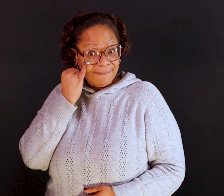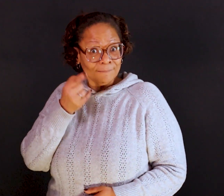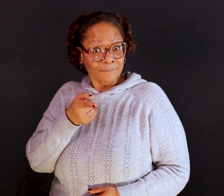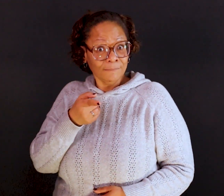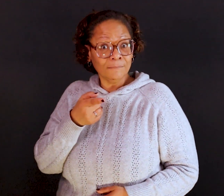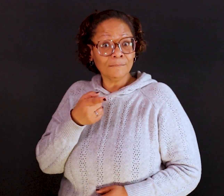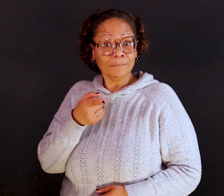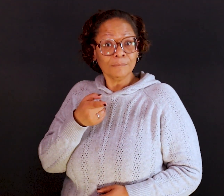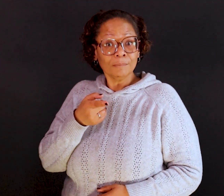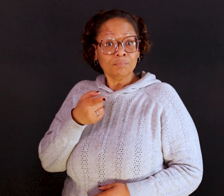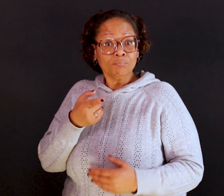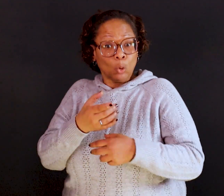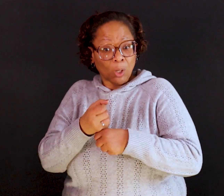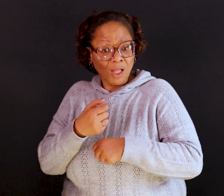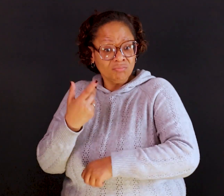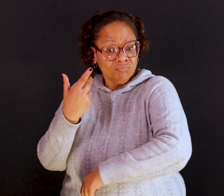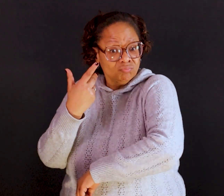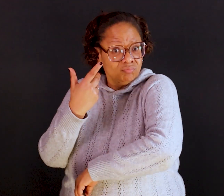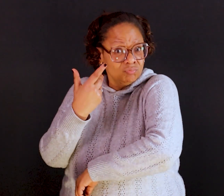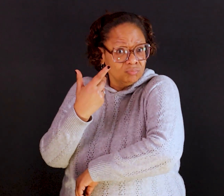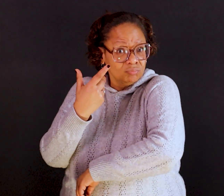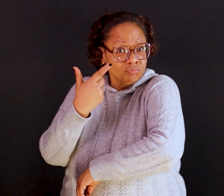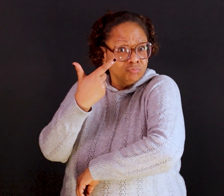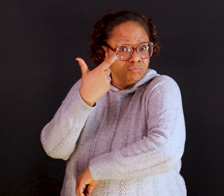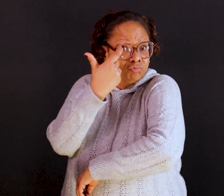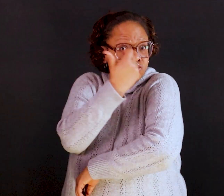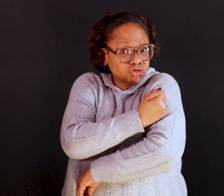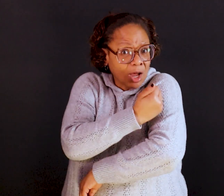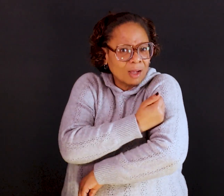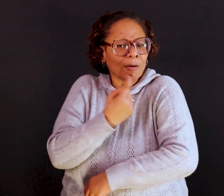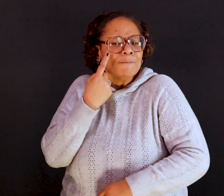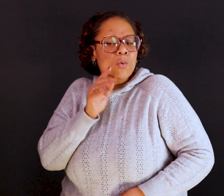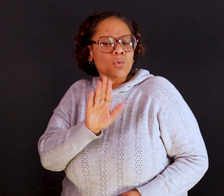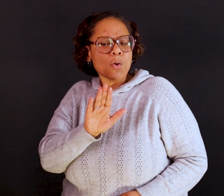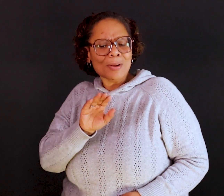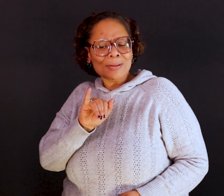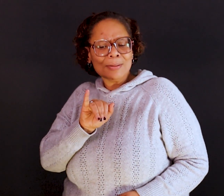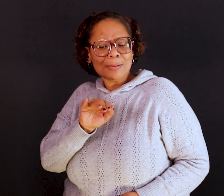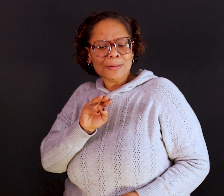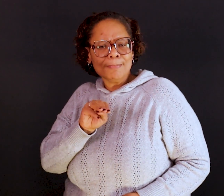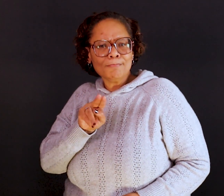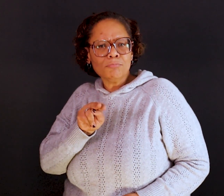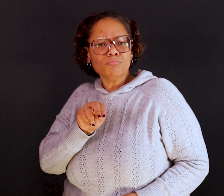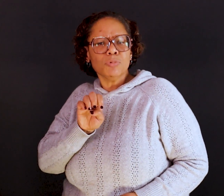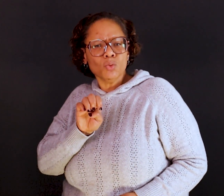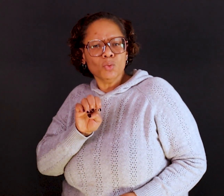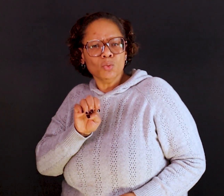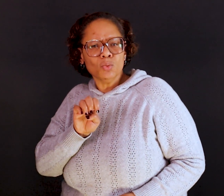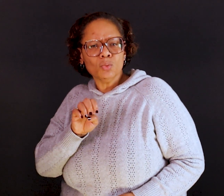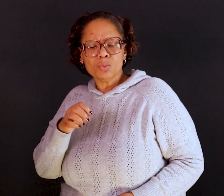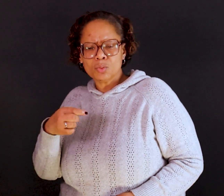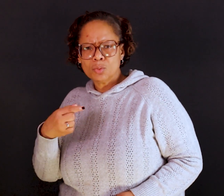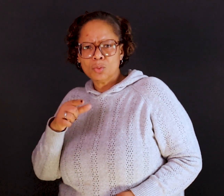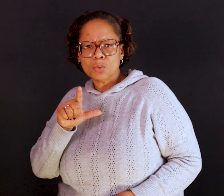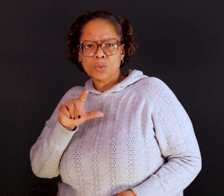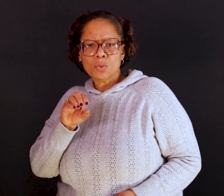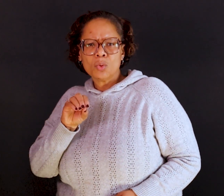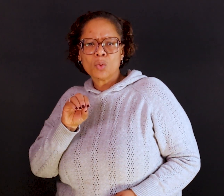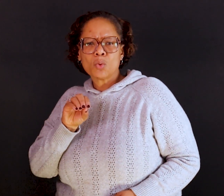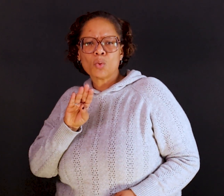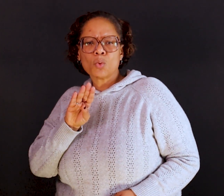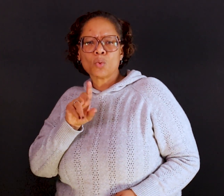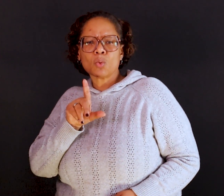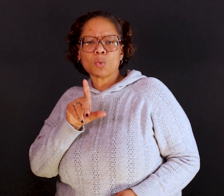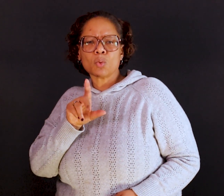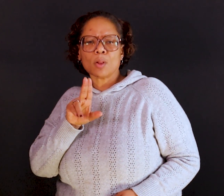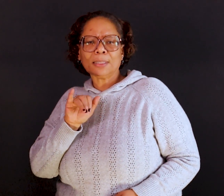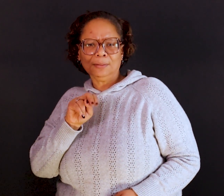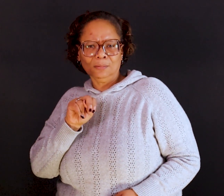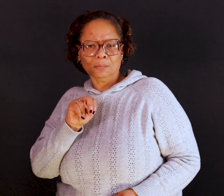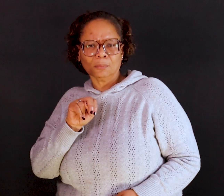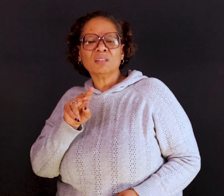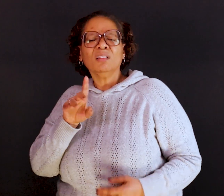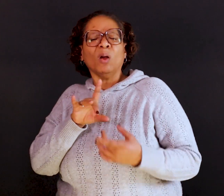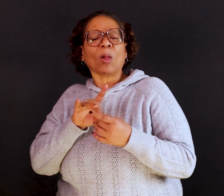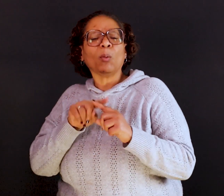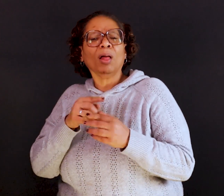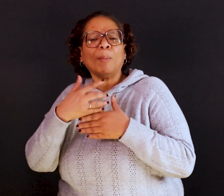If you get a shot of immune globulin.